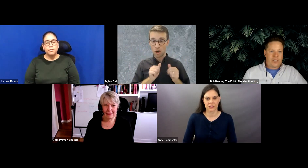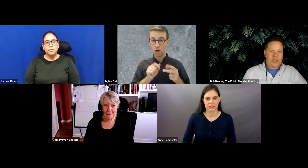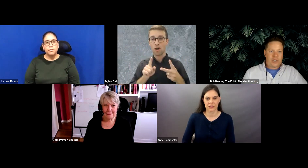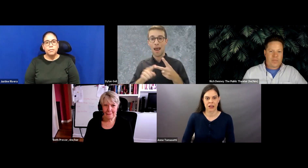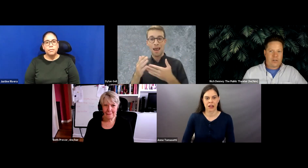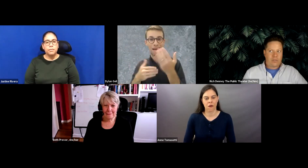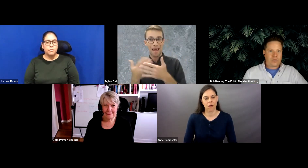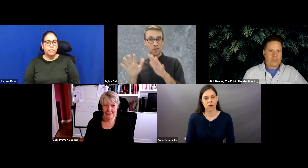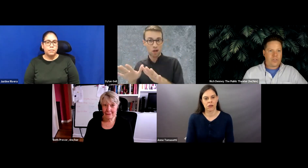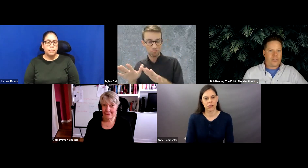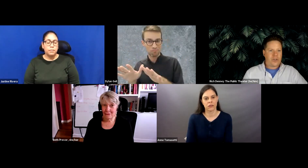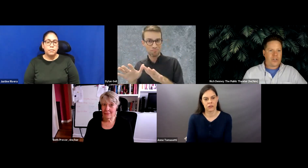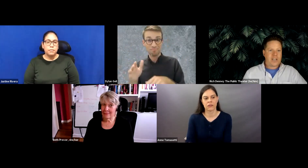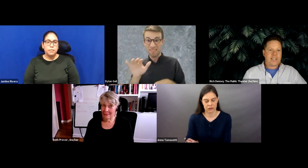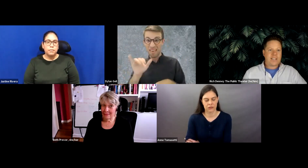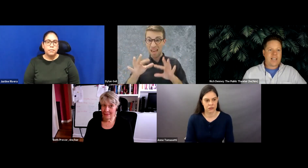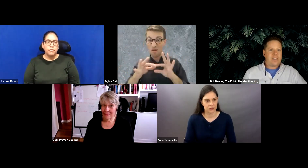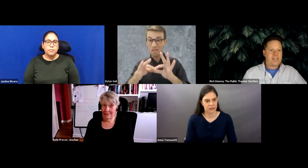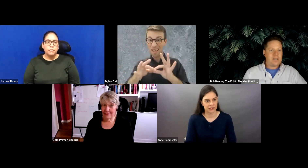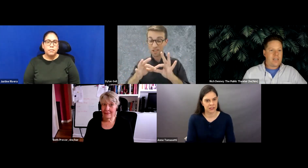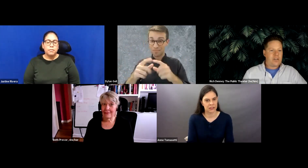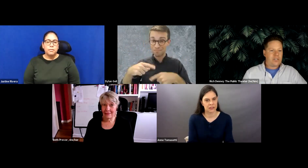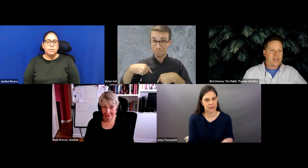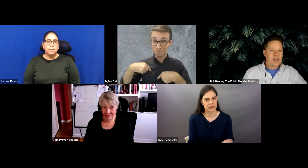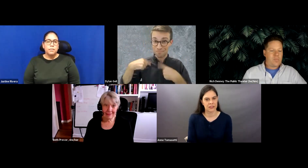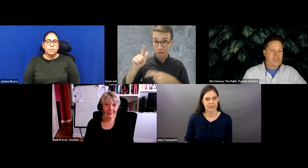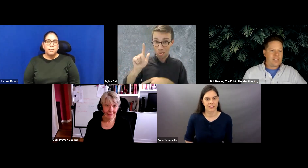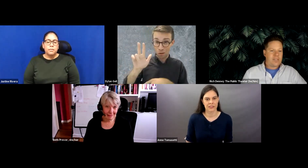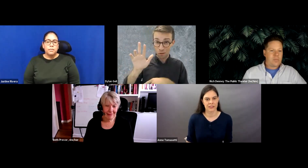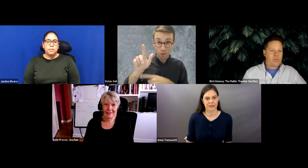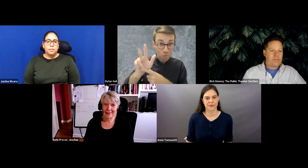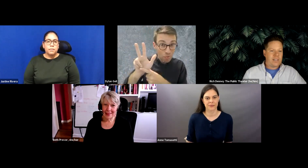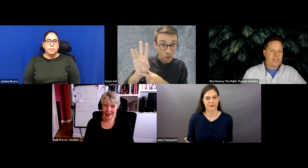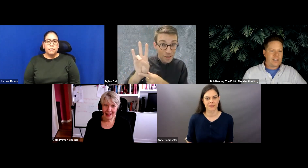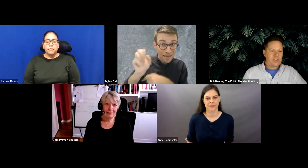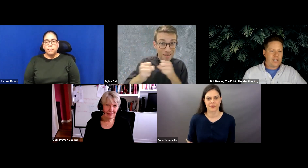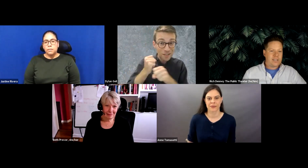relationship that goes 37 years now, Beth, is that the number we finally landed on?